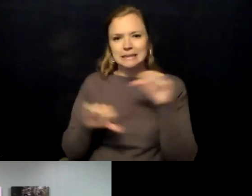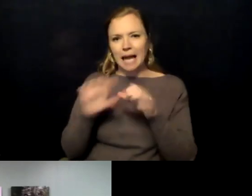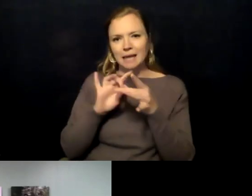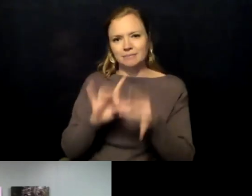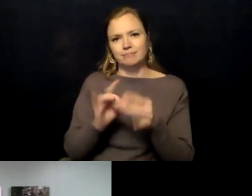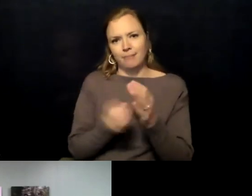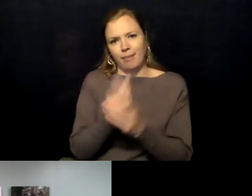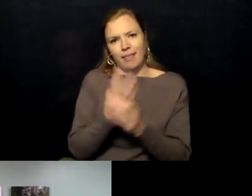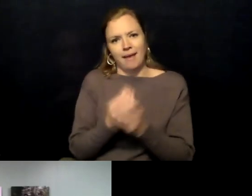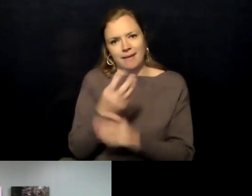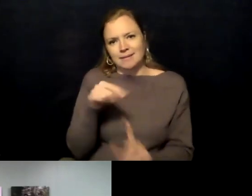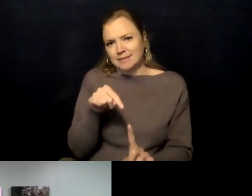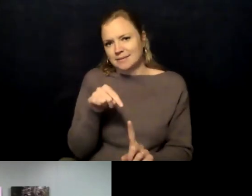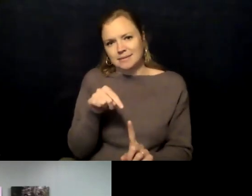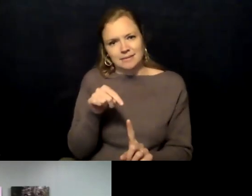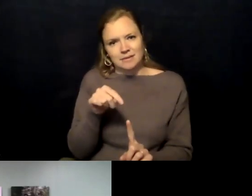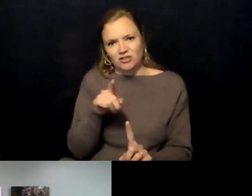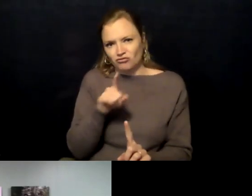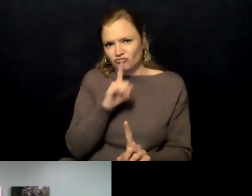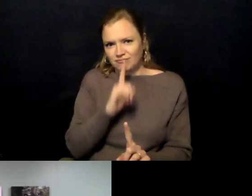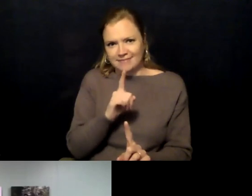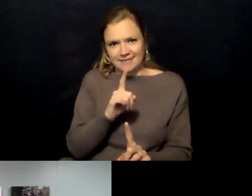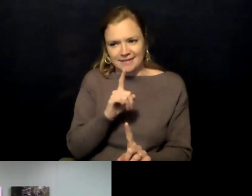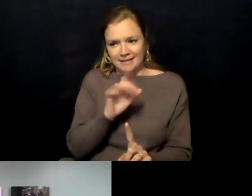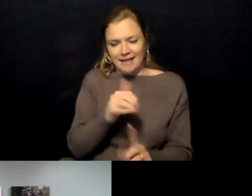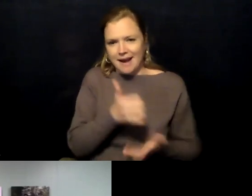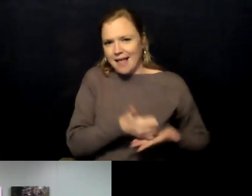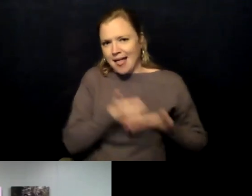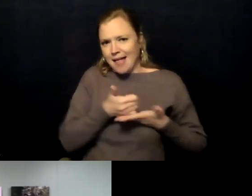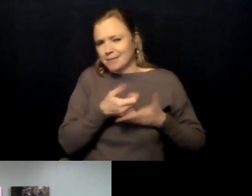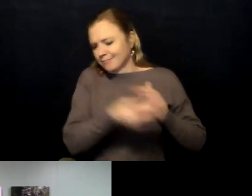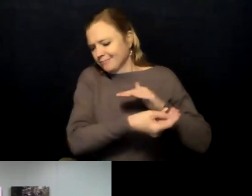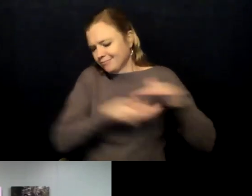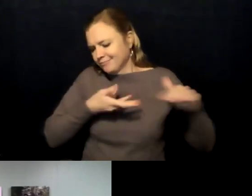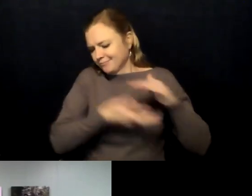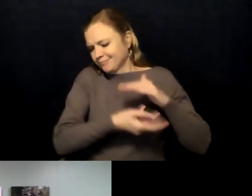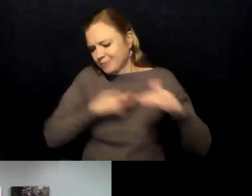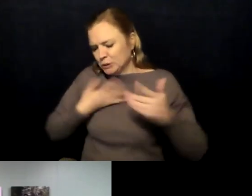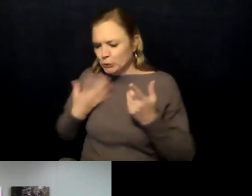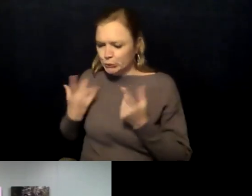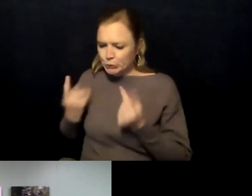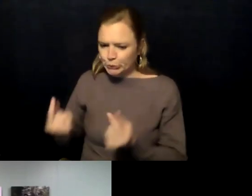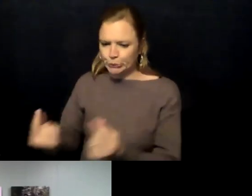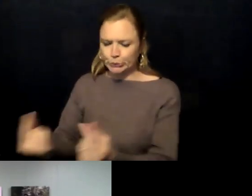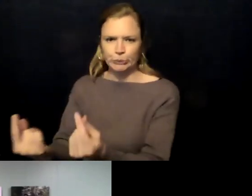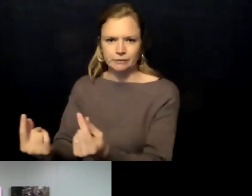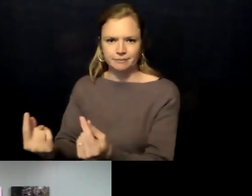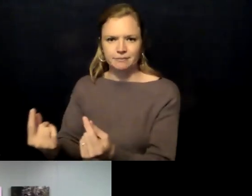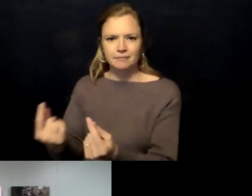we do. Even if we don't realize it, even if we're not thinking about it, you know